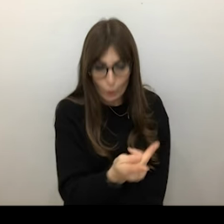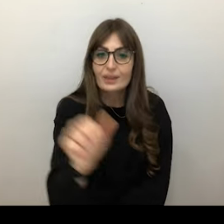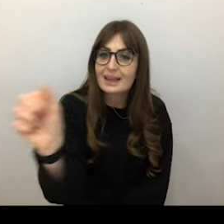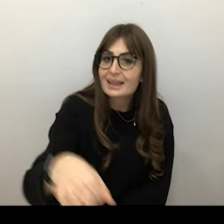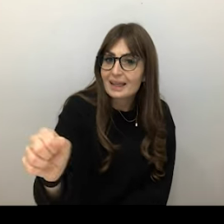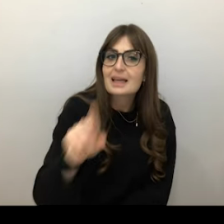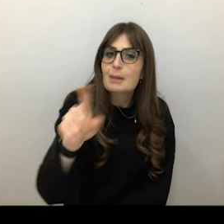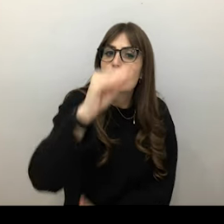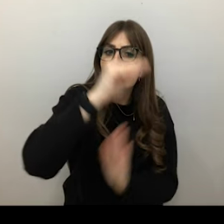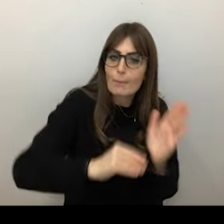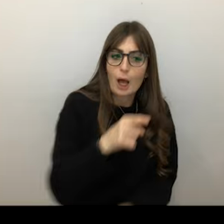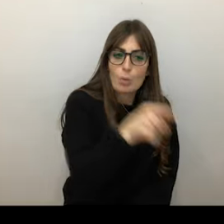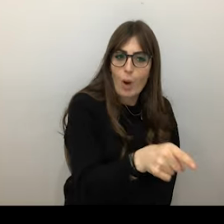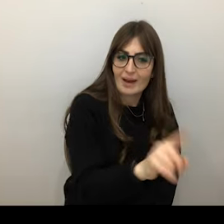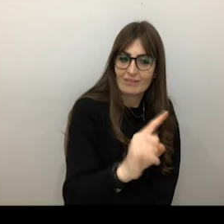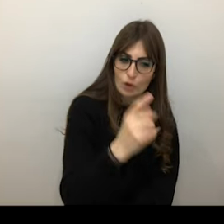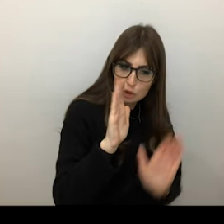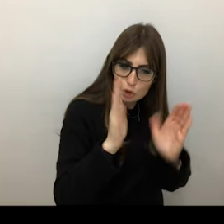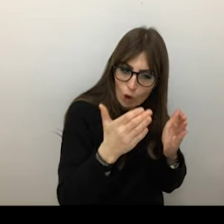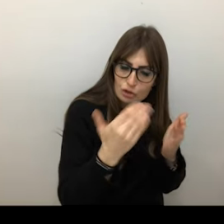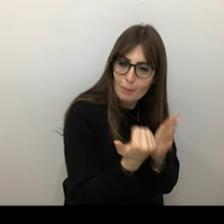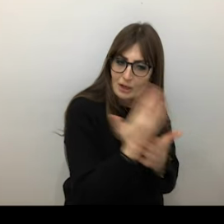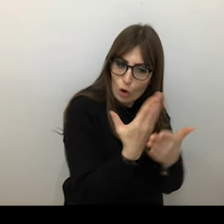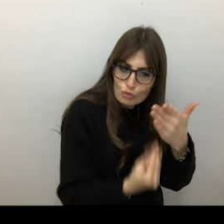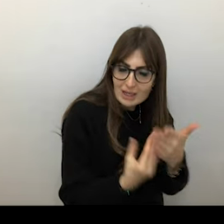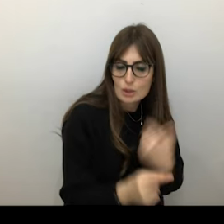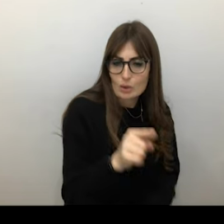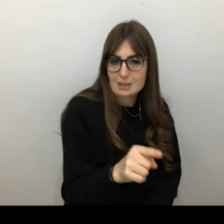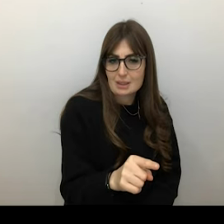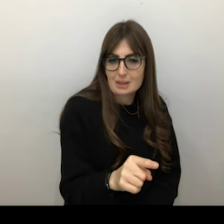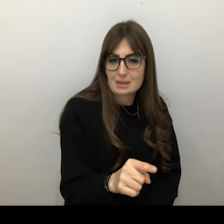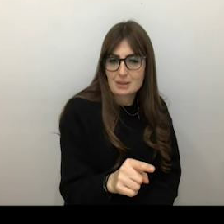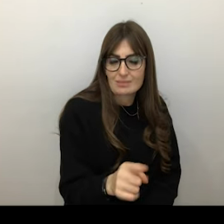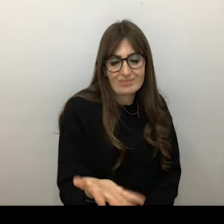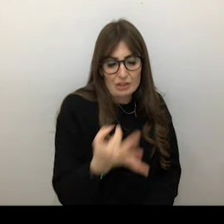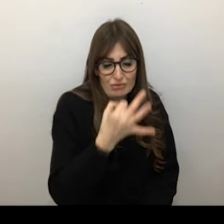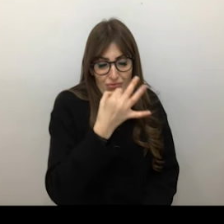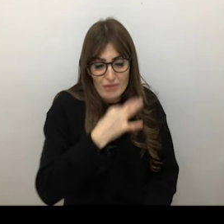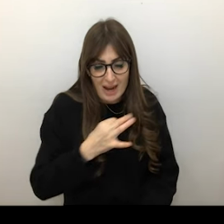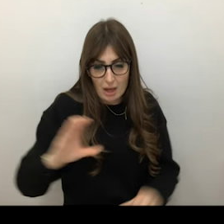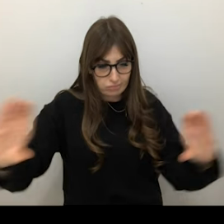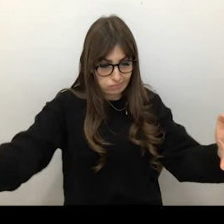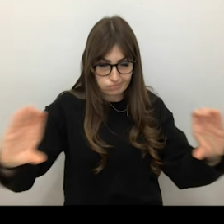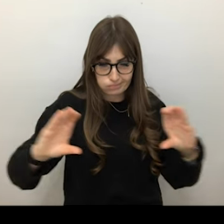that you apply to only one to concentrate your resources. It is unlikely that we would fund more than one